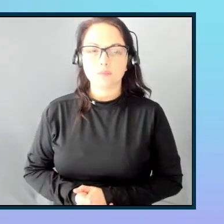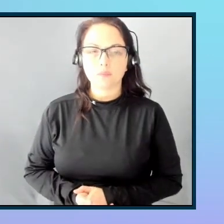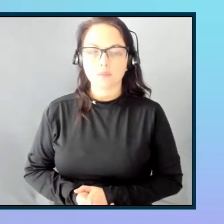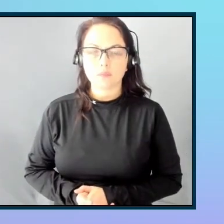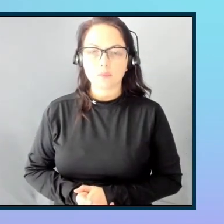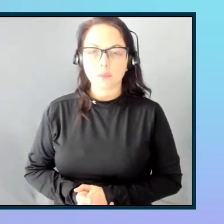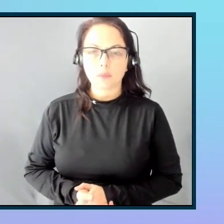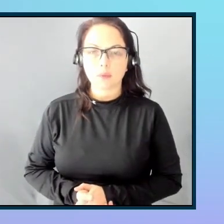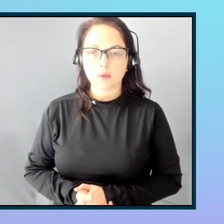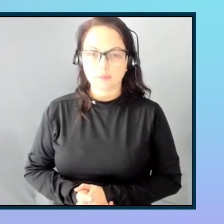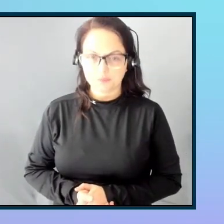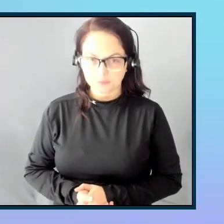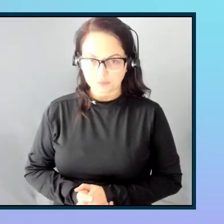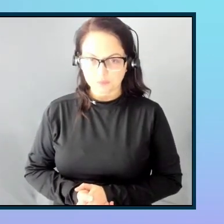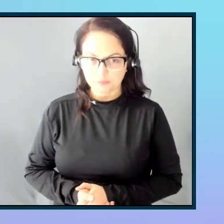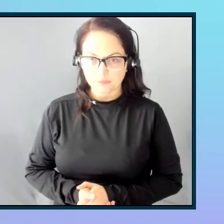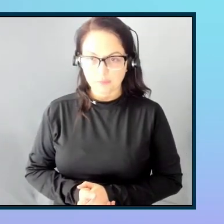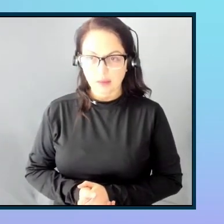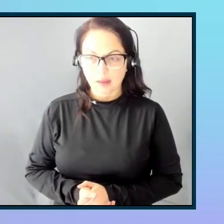That's a good. I don't think I know the answer to that.